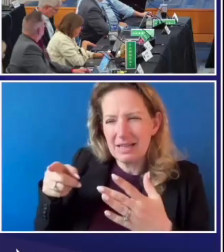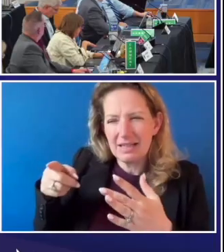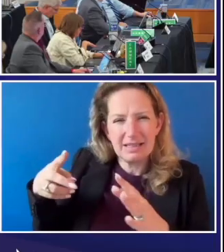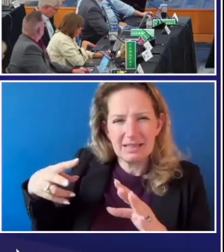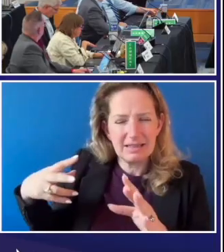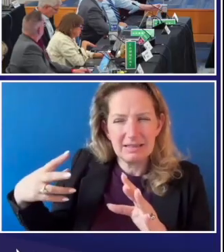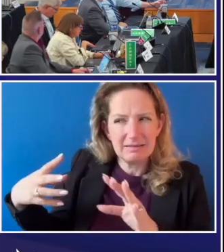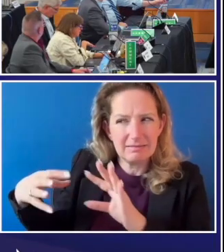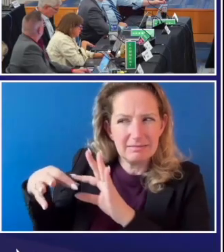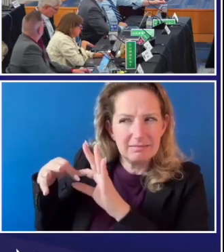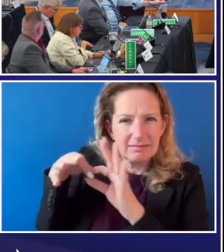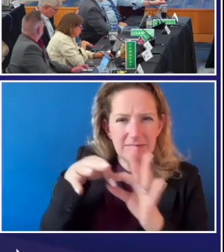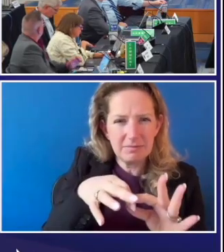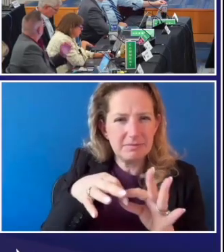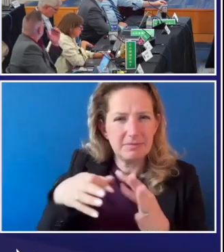Like, I'm just, it's a little hard to, like,